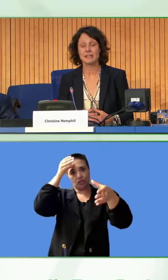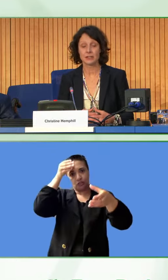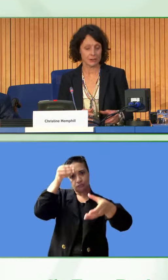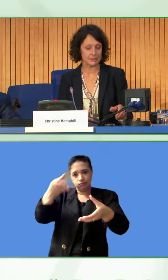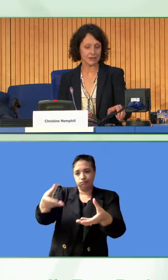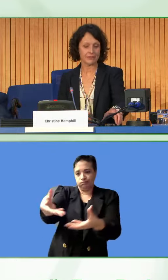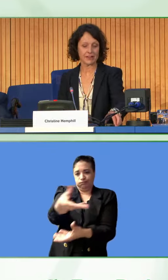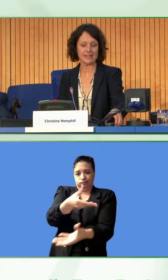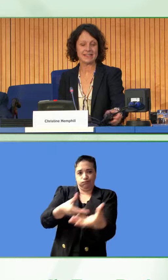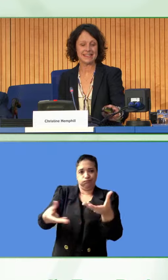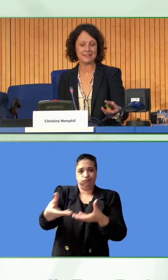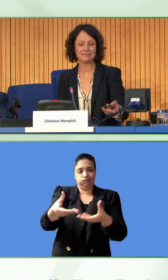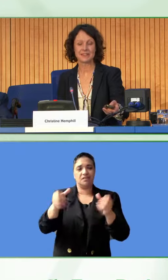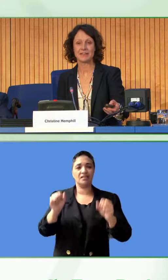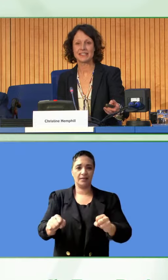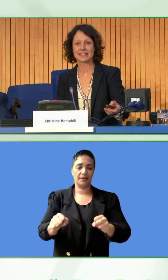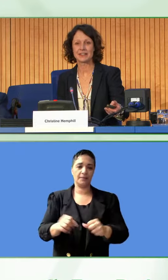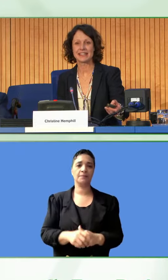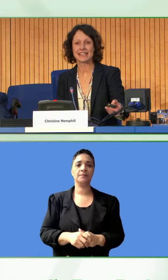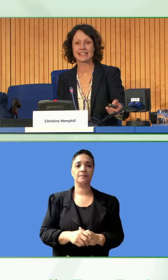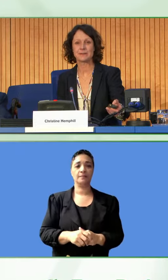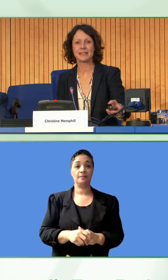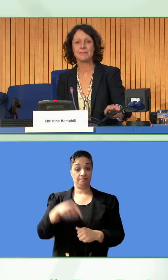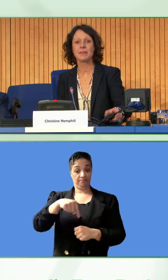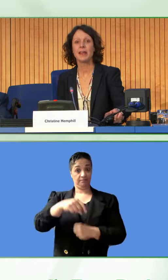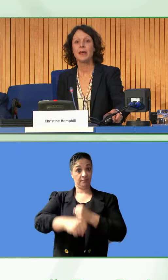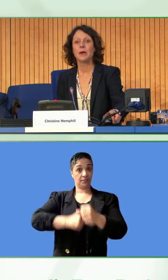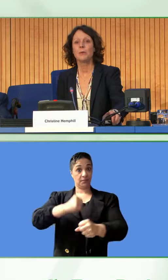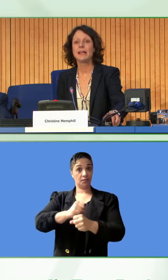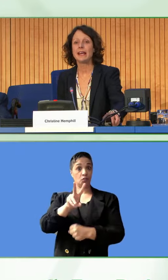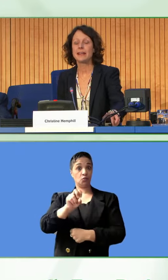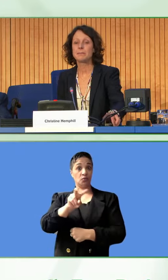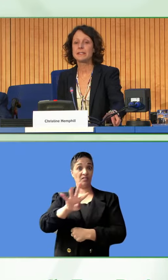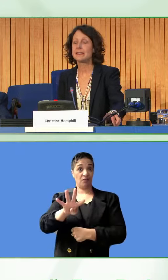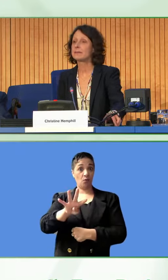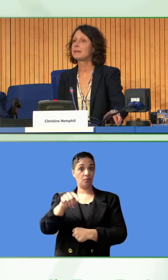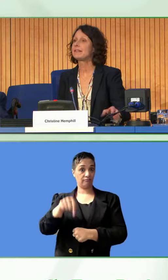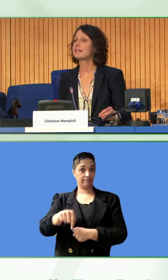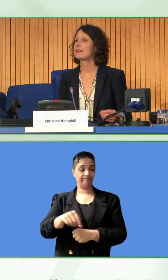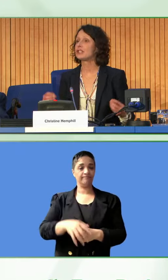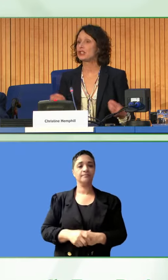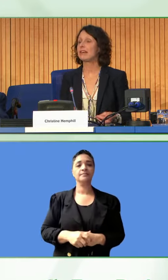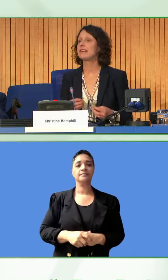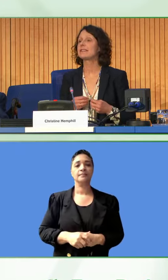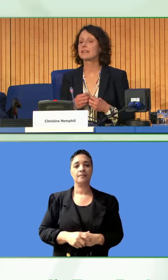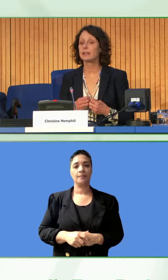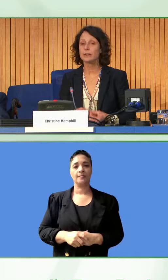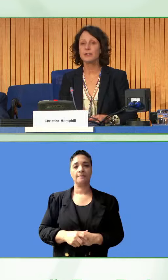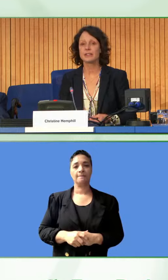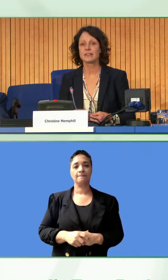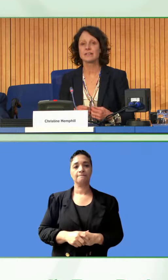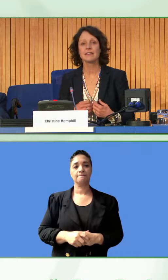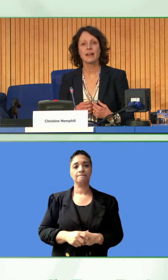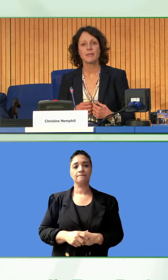In terms of this year, if I go to the next one, we had participants sharing solutions